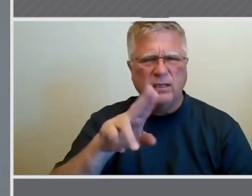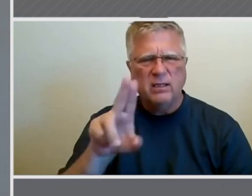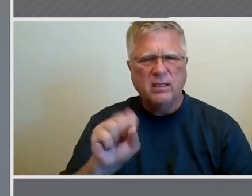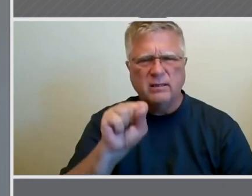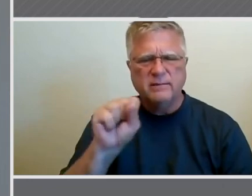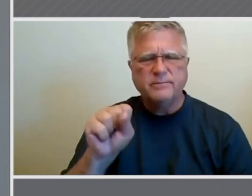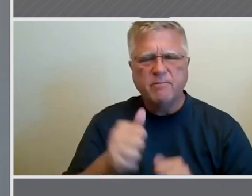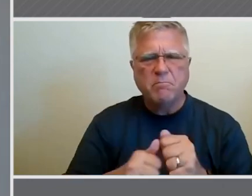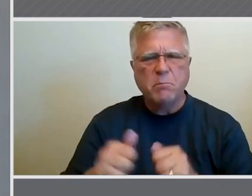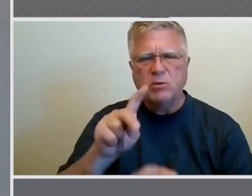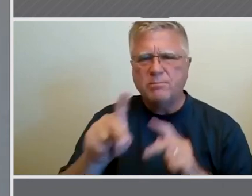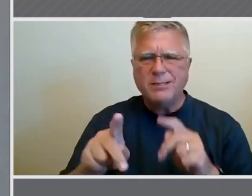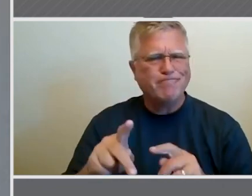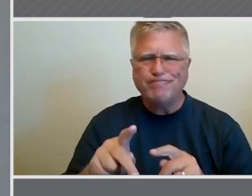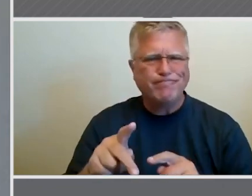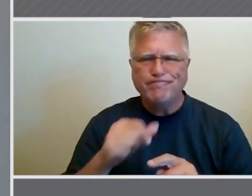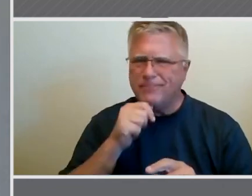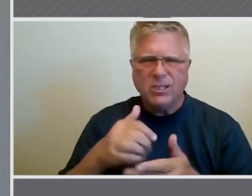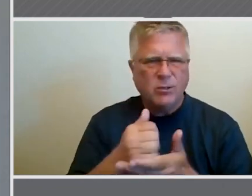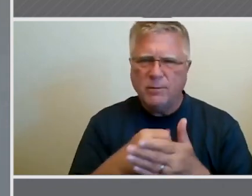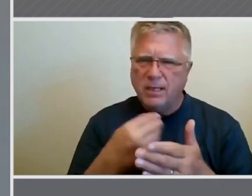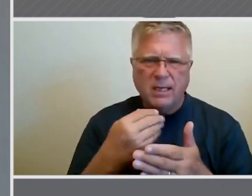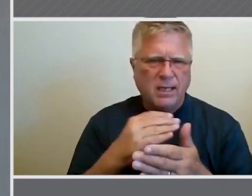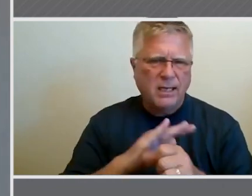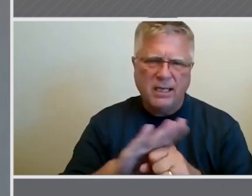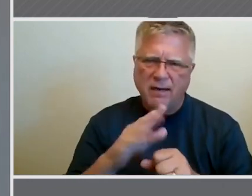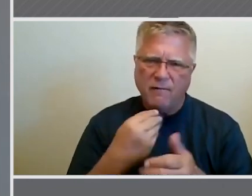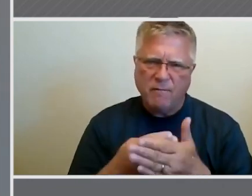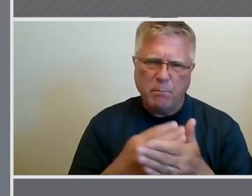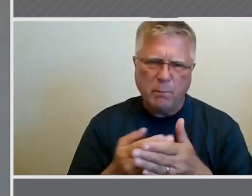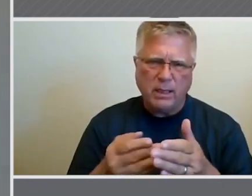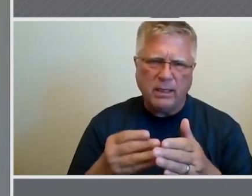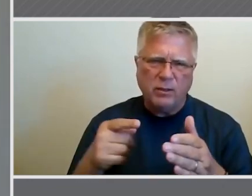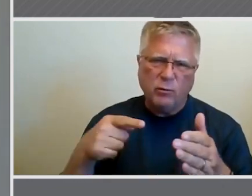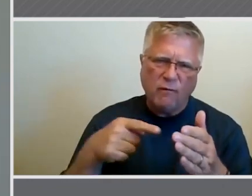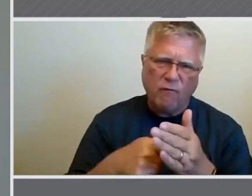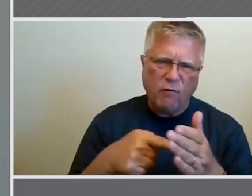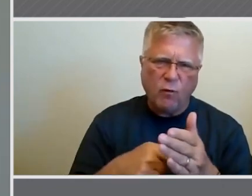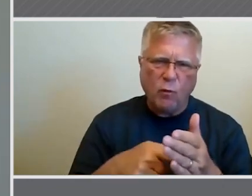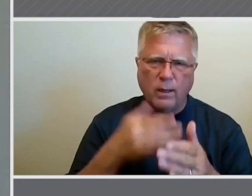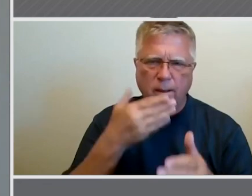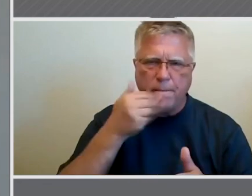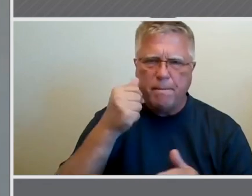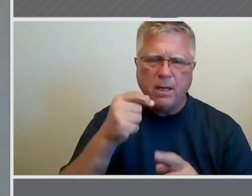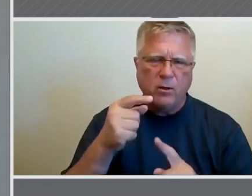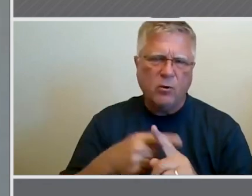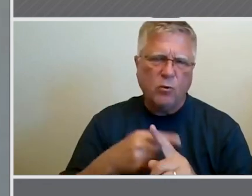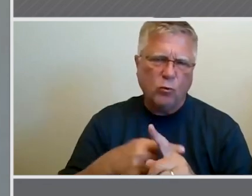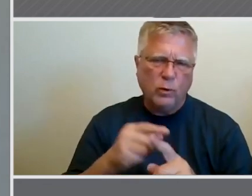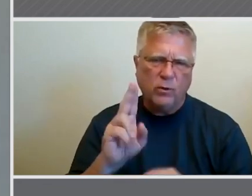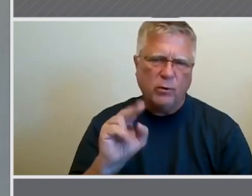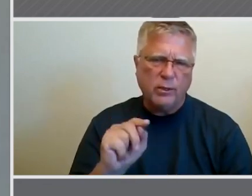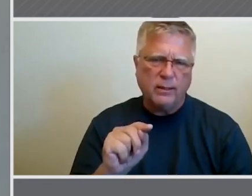Most people are not making enough money to afford a two bedroom rental unit. So, anyway.